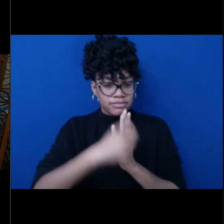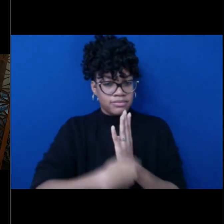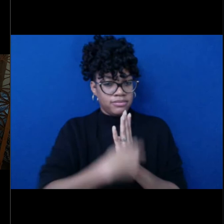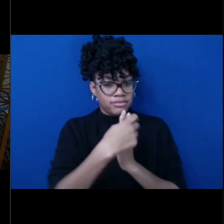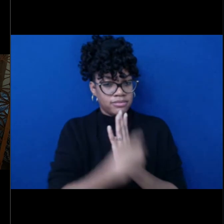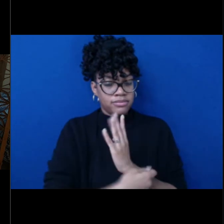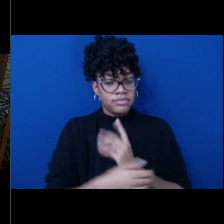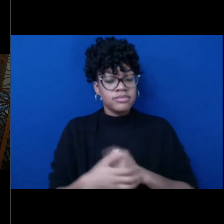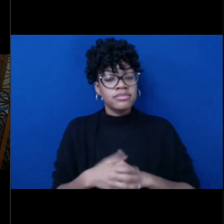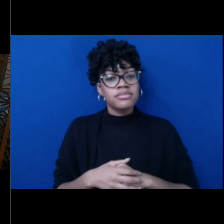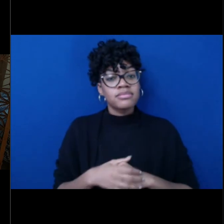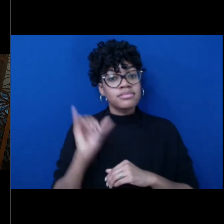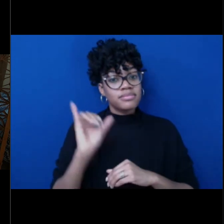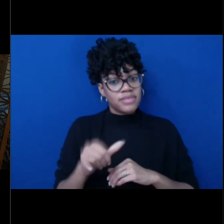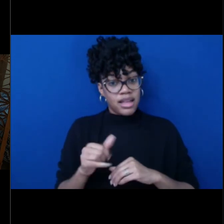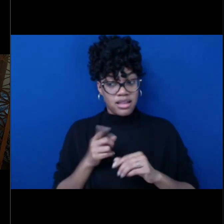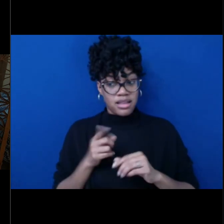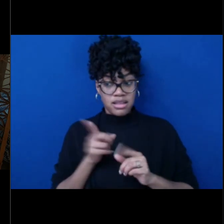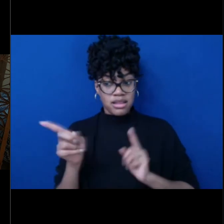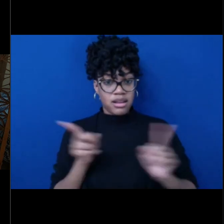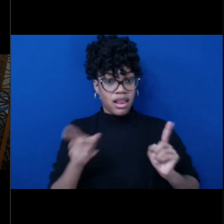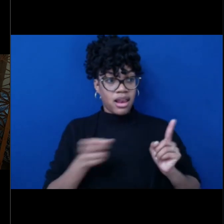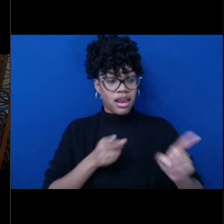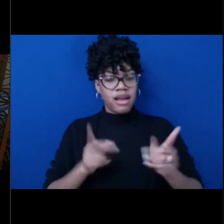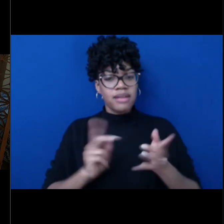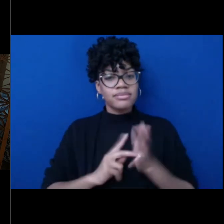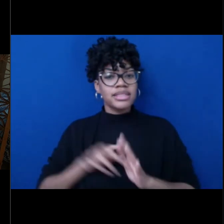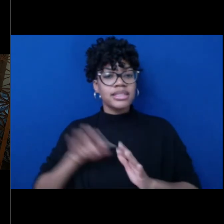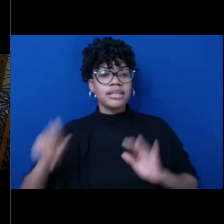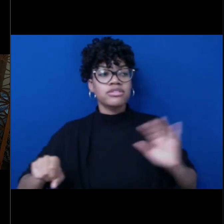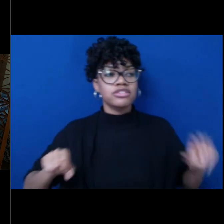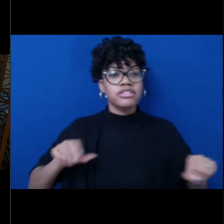so that they can catch as much plankton as they can.